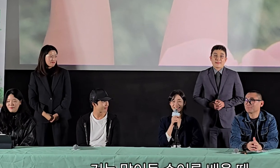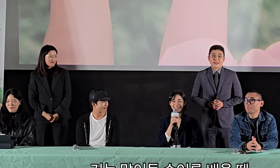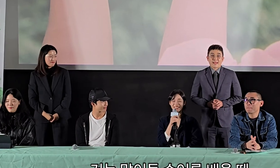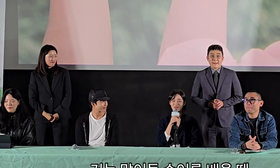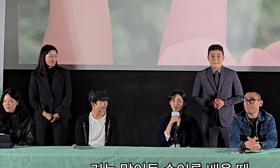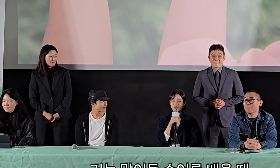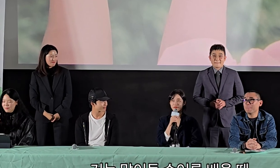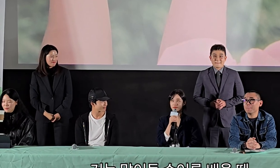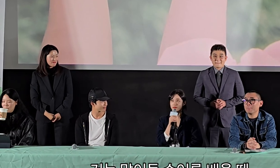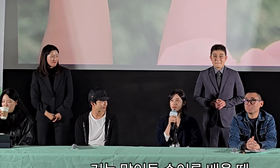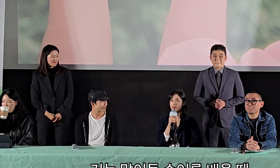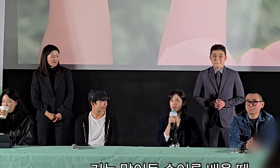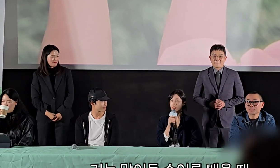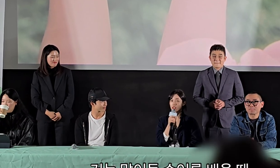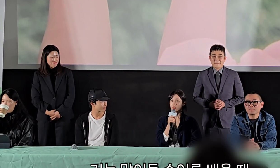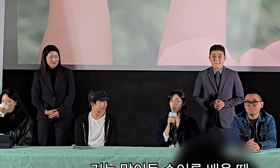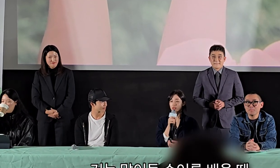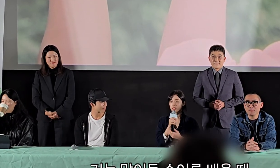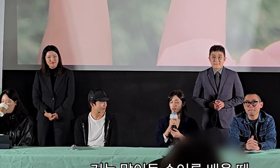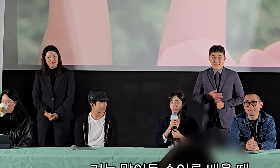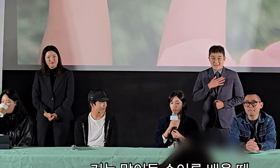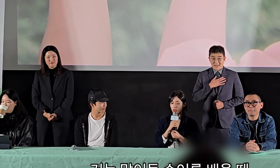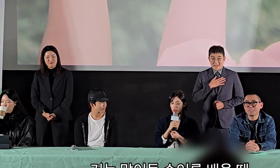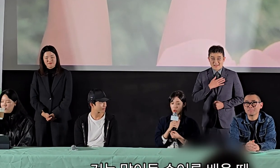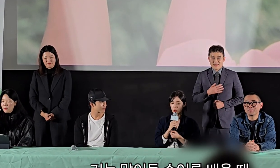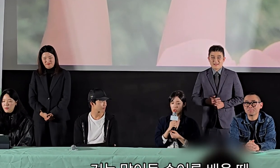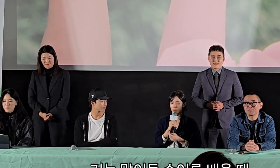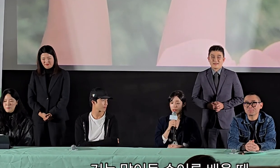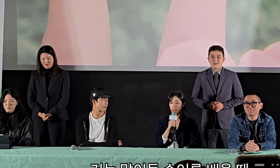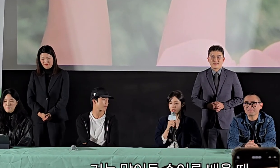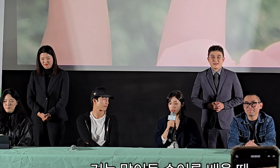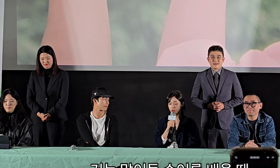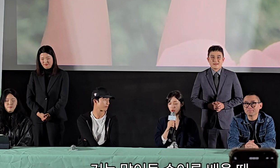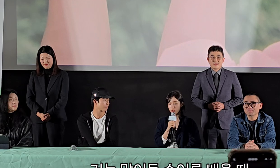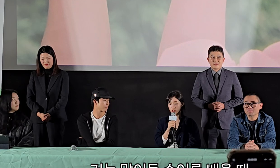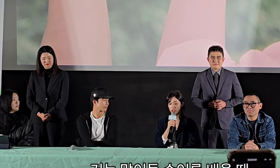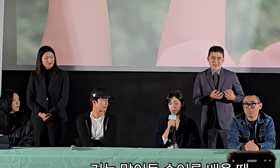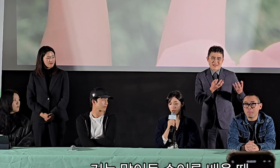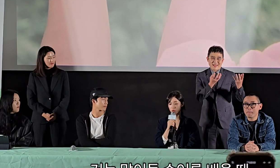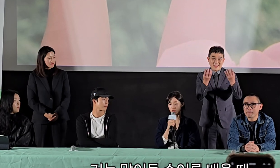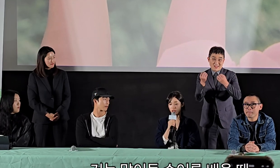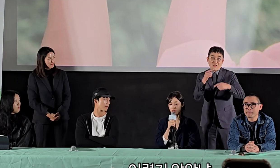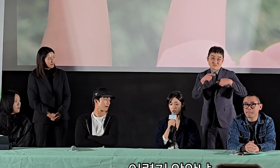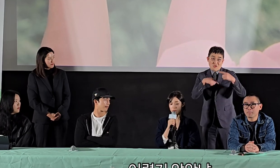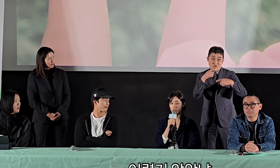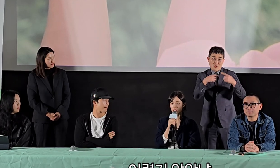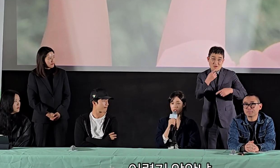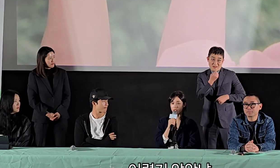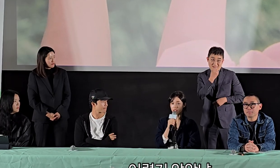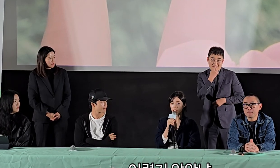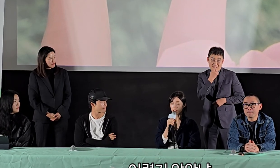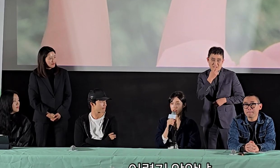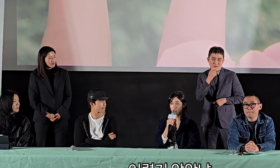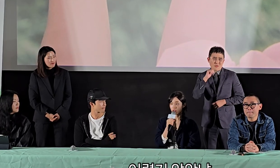Many people have told me that they had a hard time